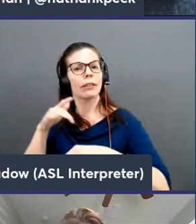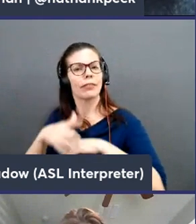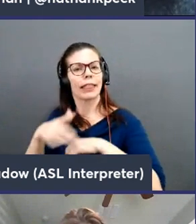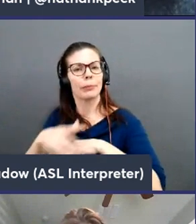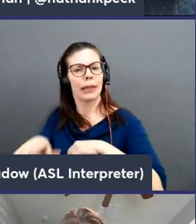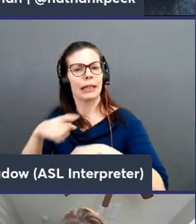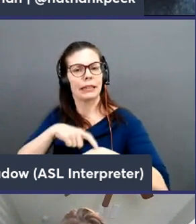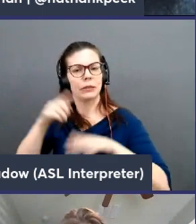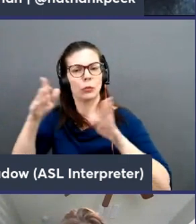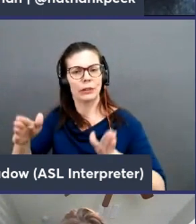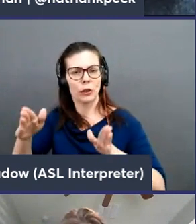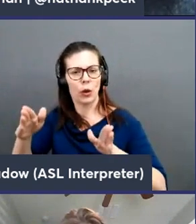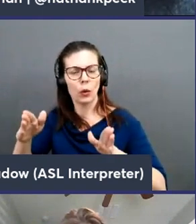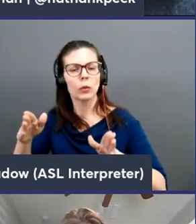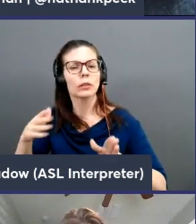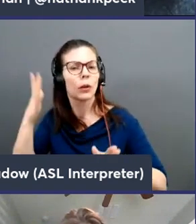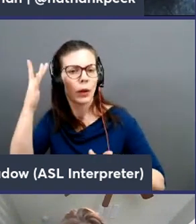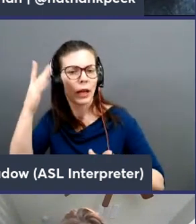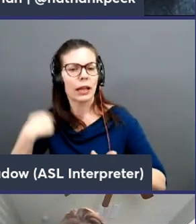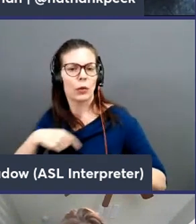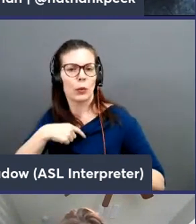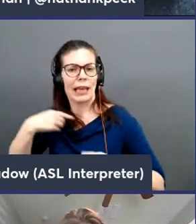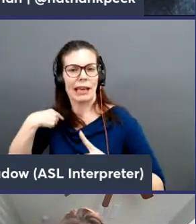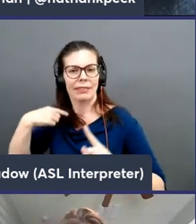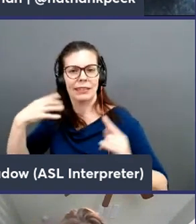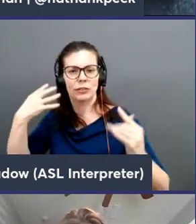is because we're in this noisy, intermediate scale